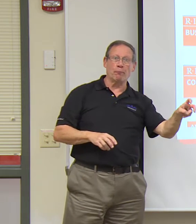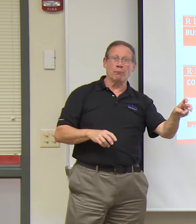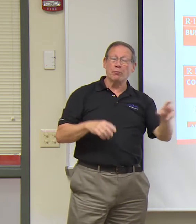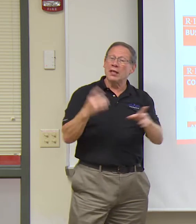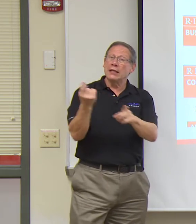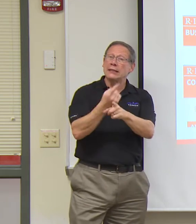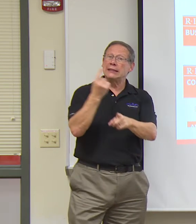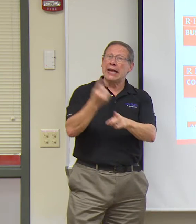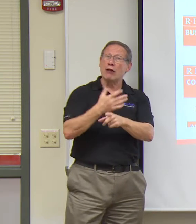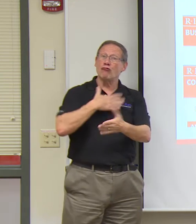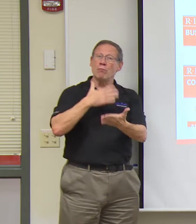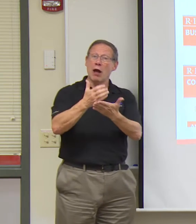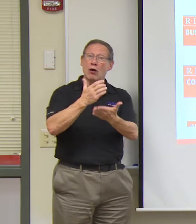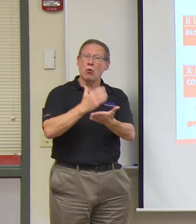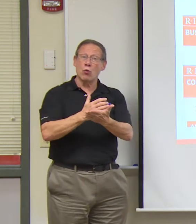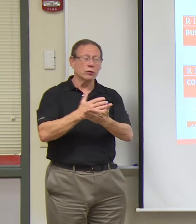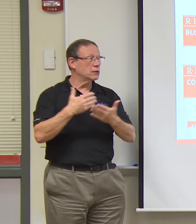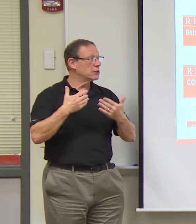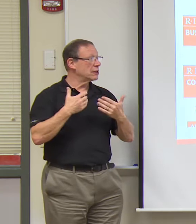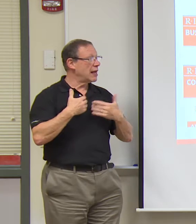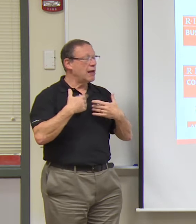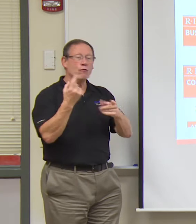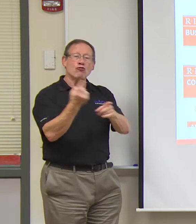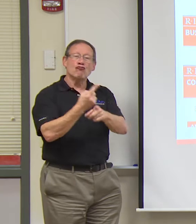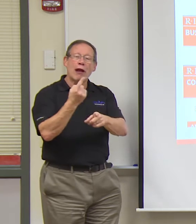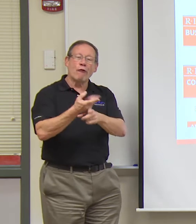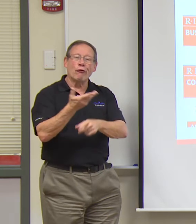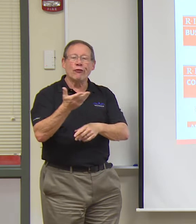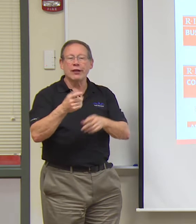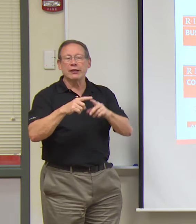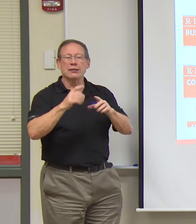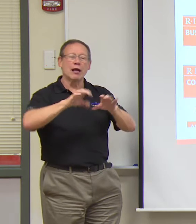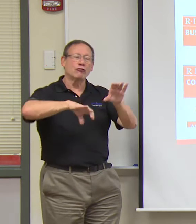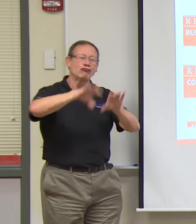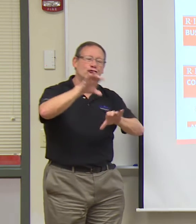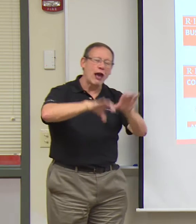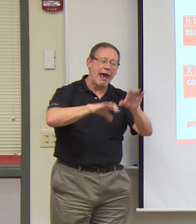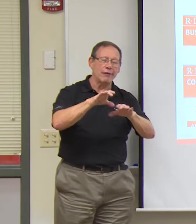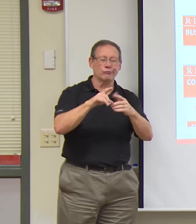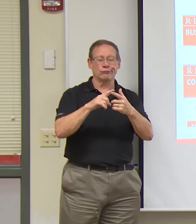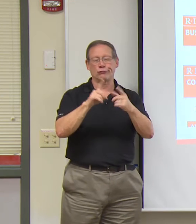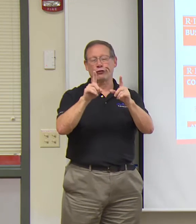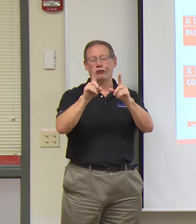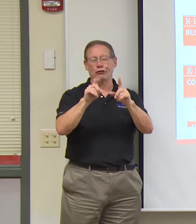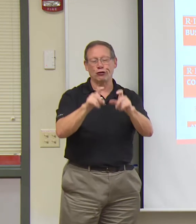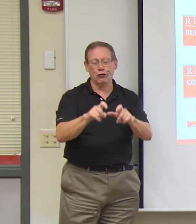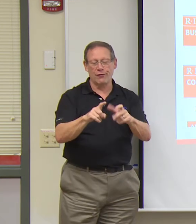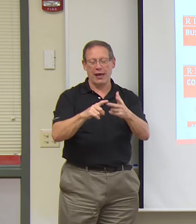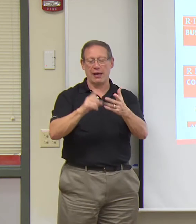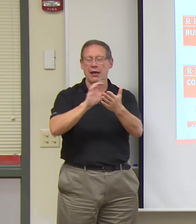that people seldom use, like chat, survey, calendar. If you use them, that's fine, but you could take them out